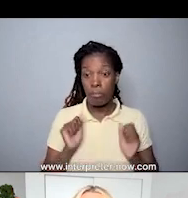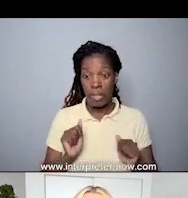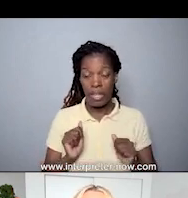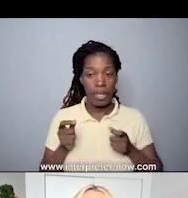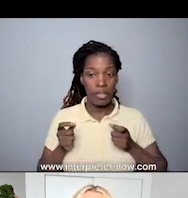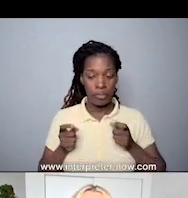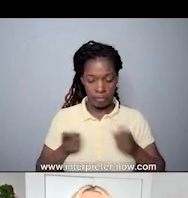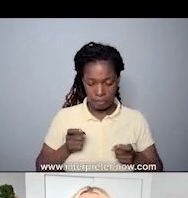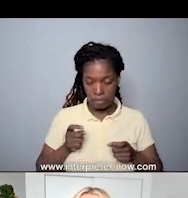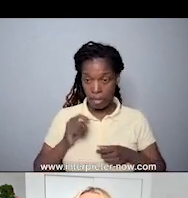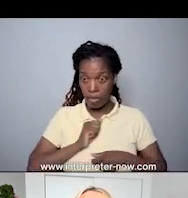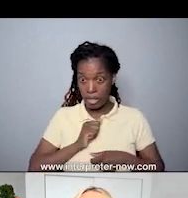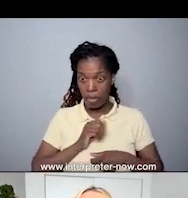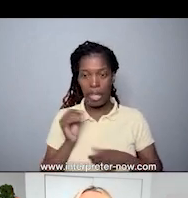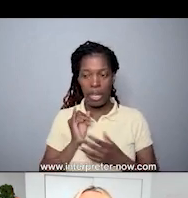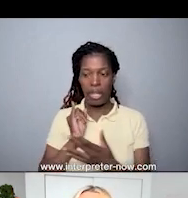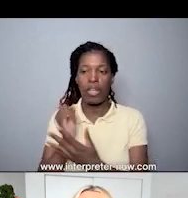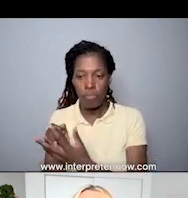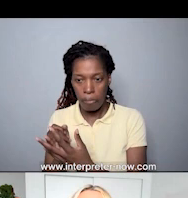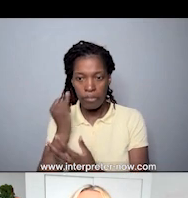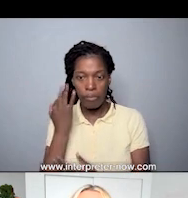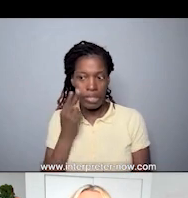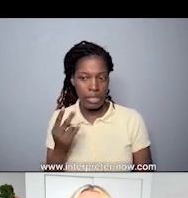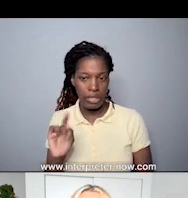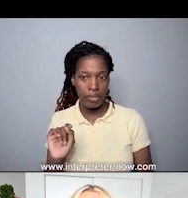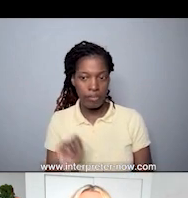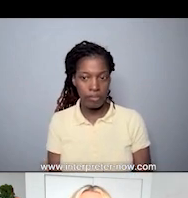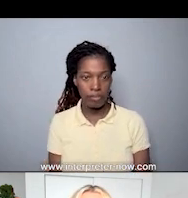So then we can overcome them in ourselves and interrupt them when we see them.